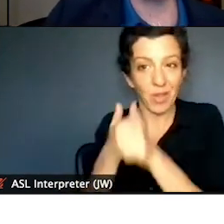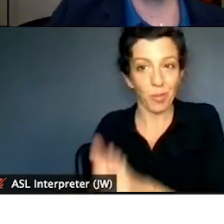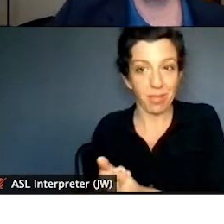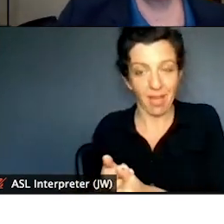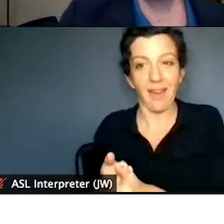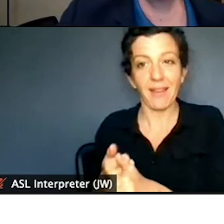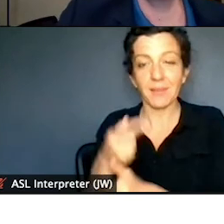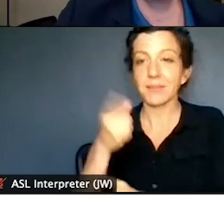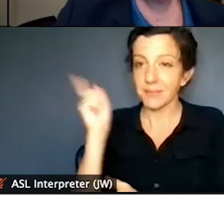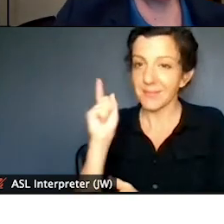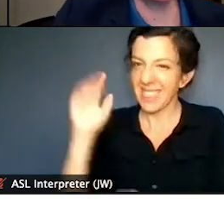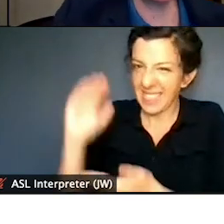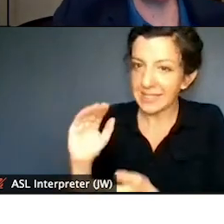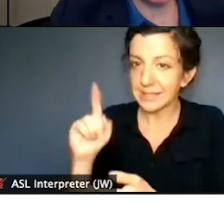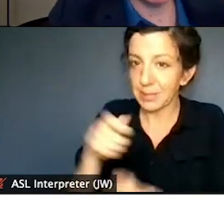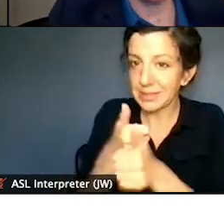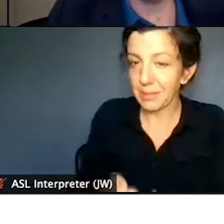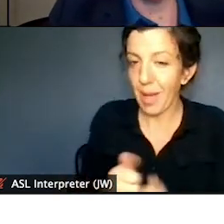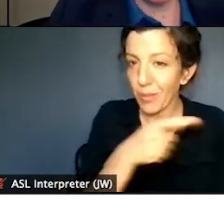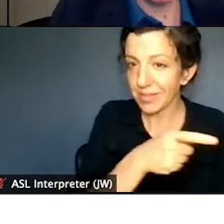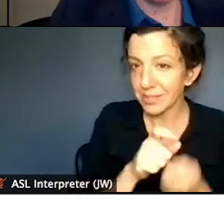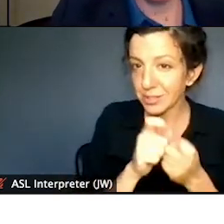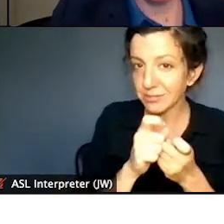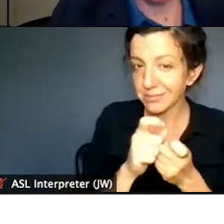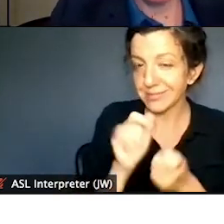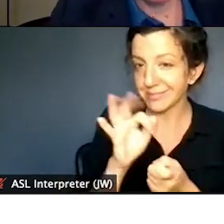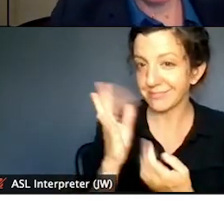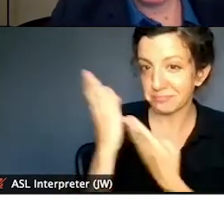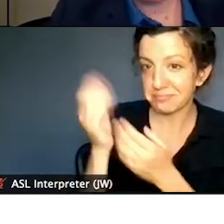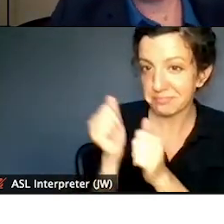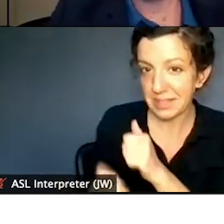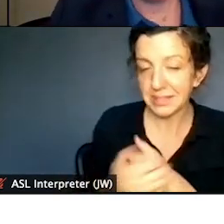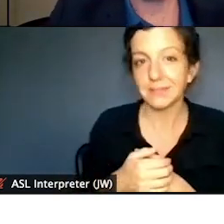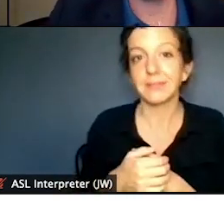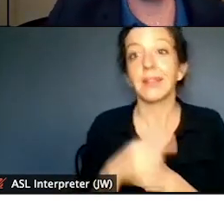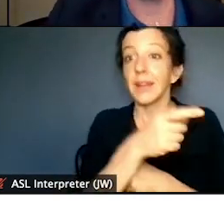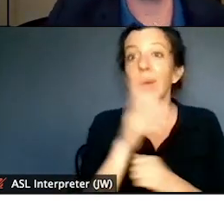And then, on the funding, we have, again, the individual who got it on the ballot in the first place,